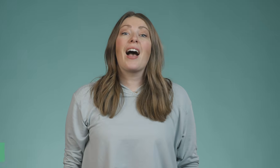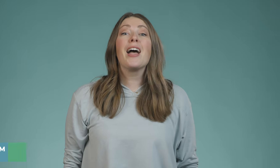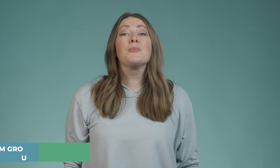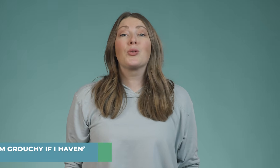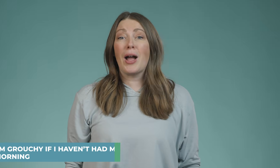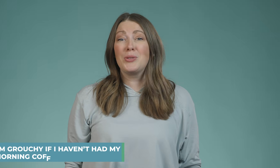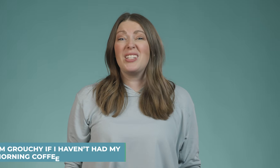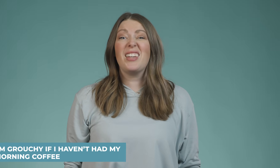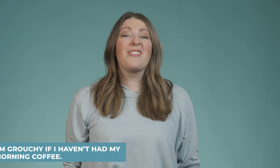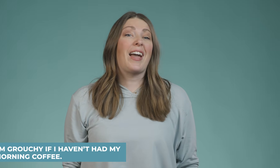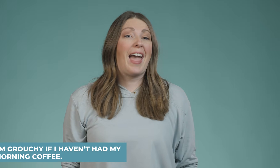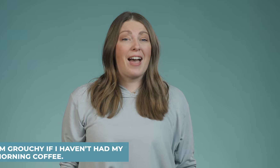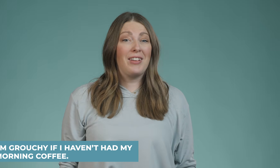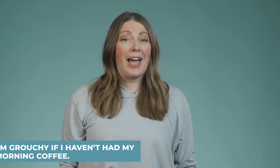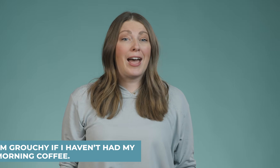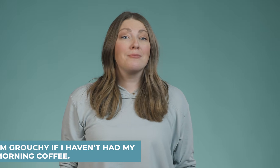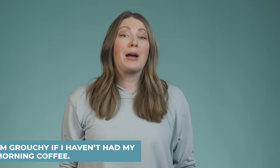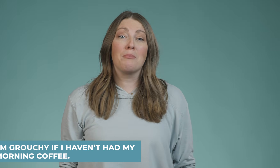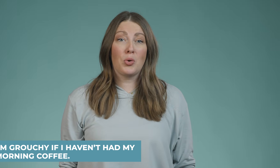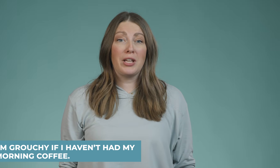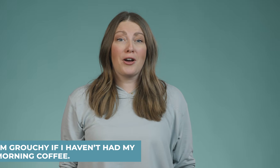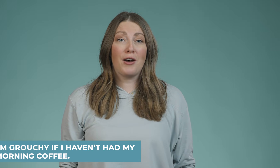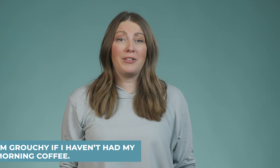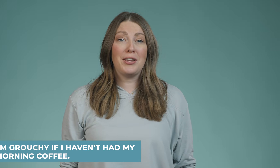I'm grouchy if I haven't had my morning coffee.